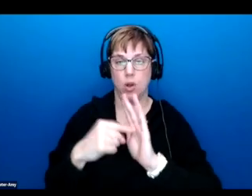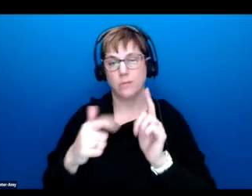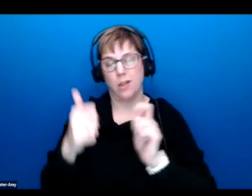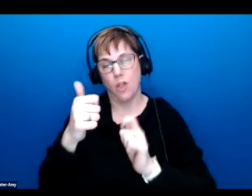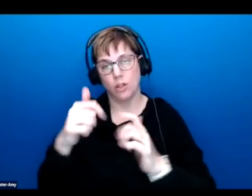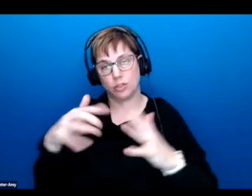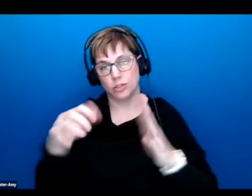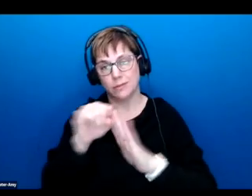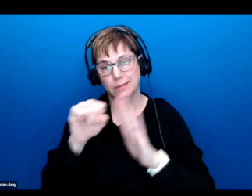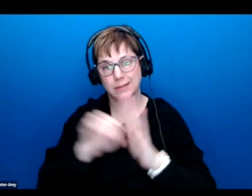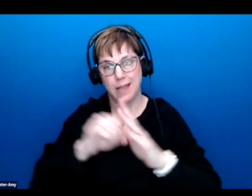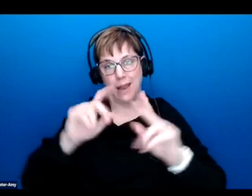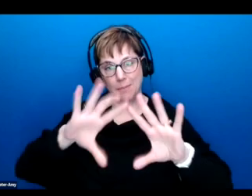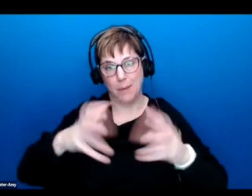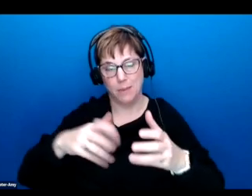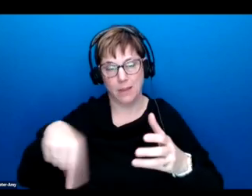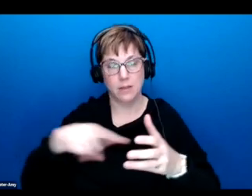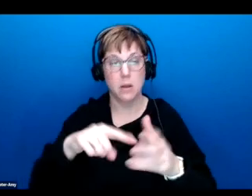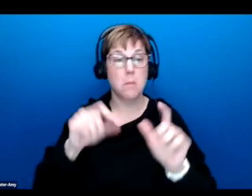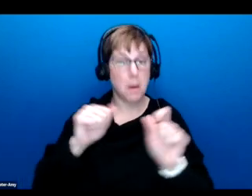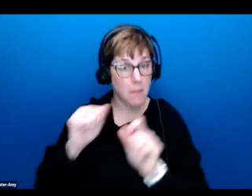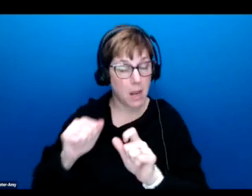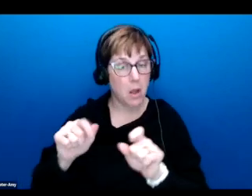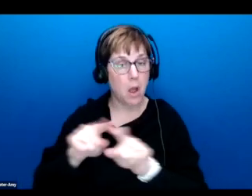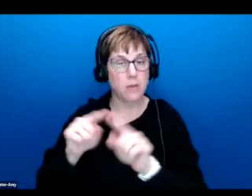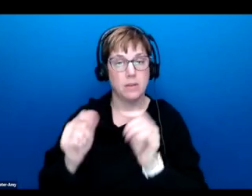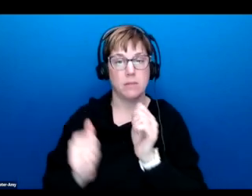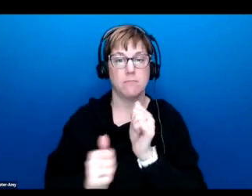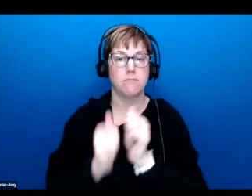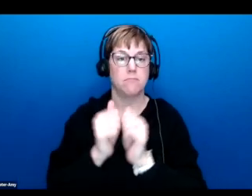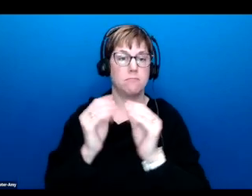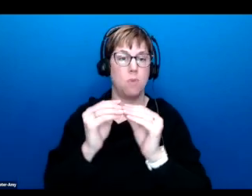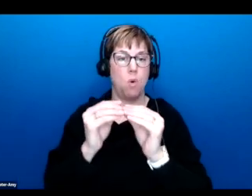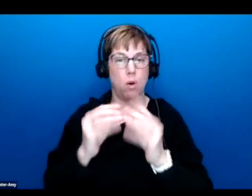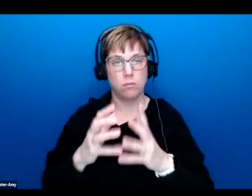state populations, but potentially also more robust LTSS programs.